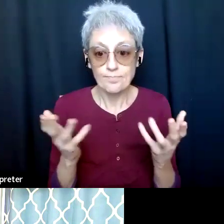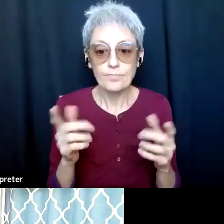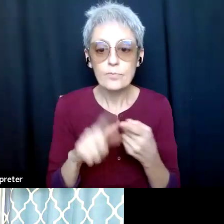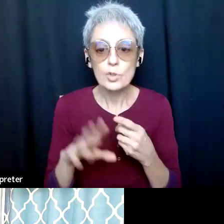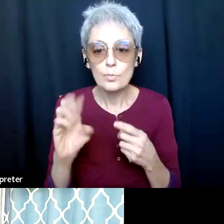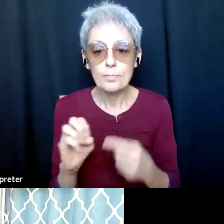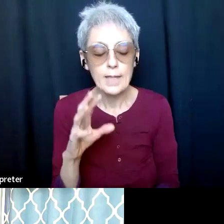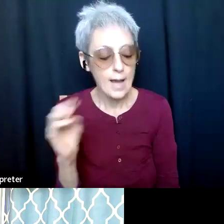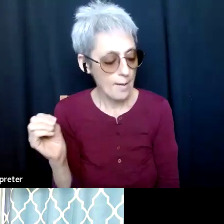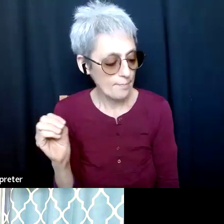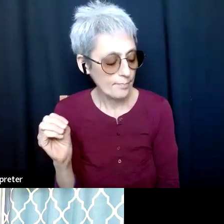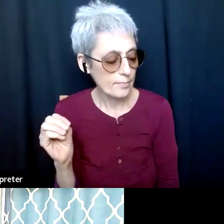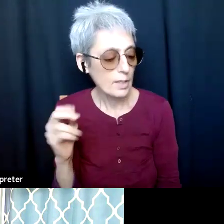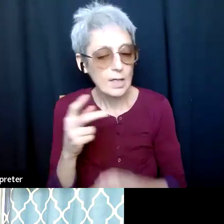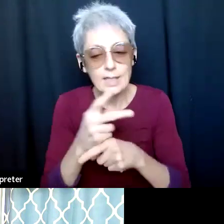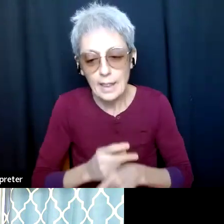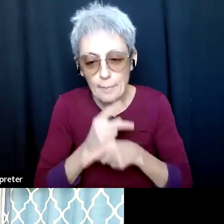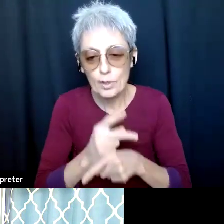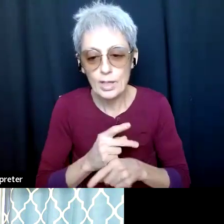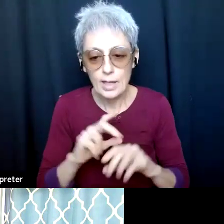So will be put on the list for future studies, yeah.